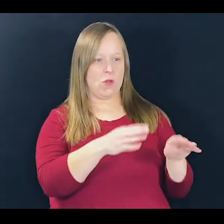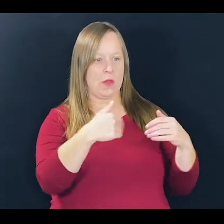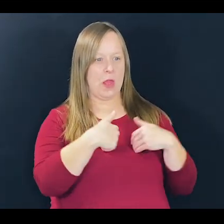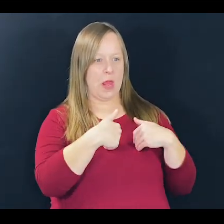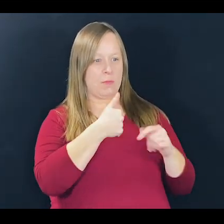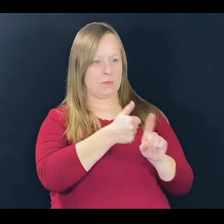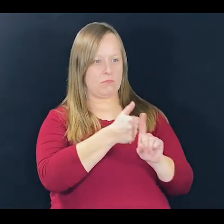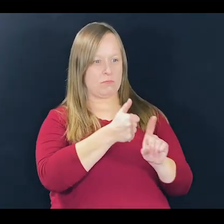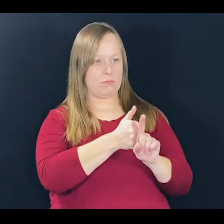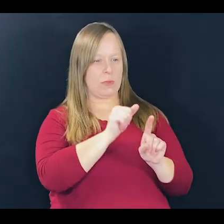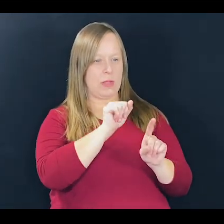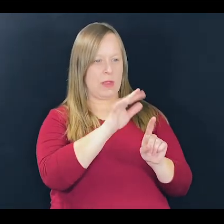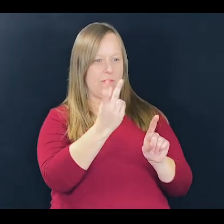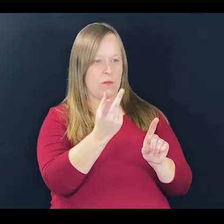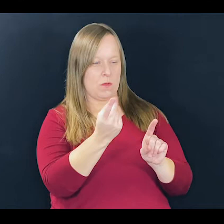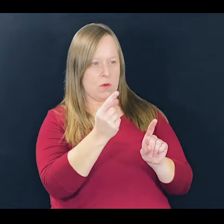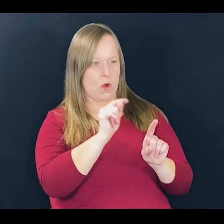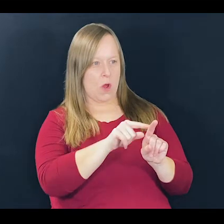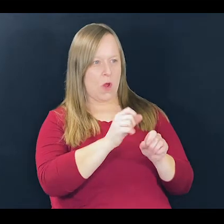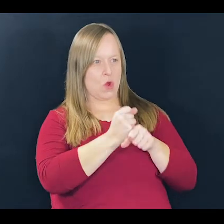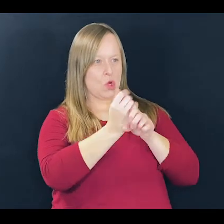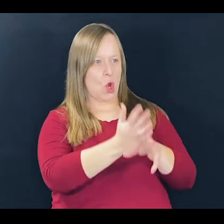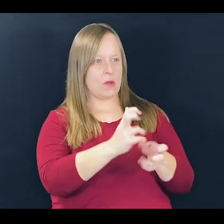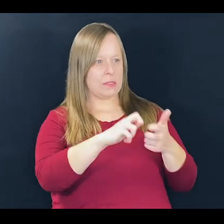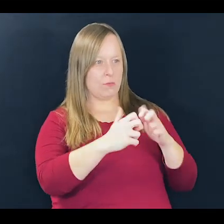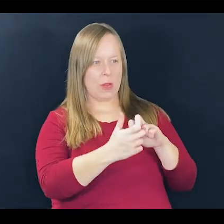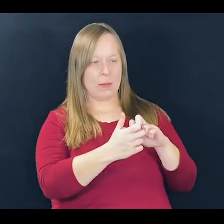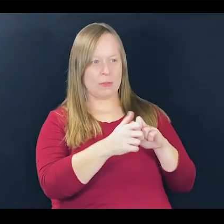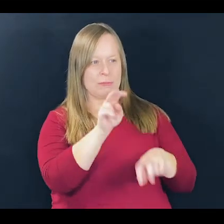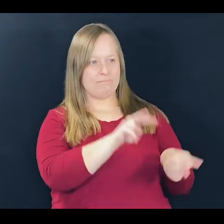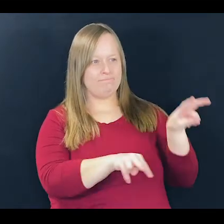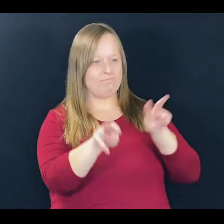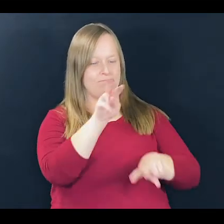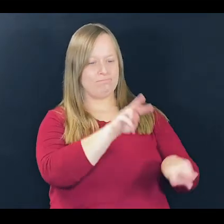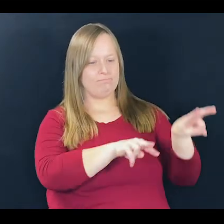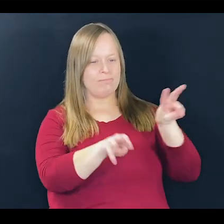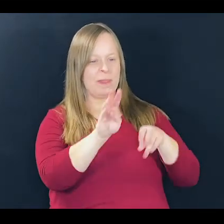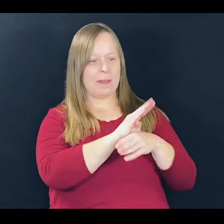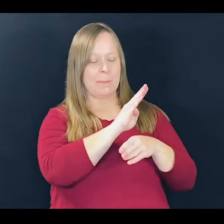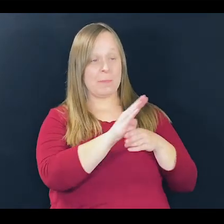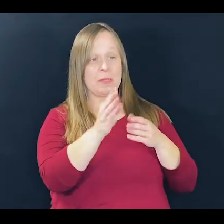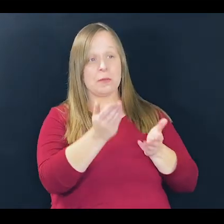animal itself if the dog is causing some problems. Then that business, may have